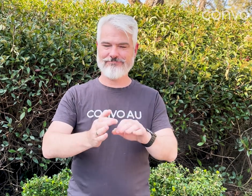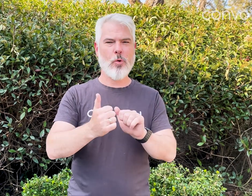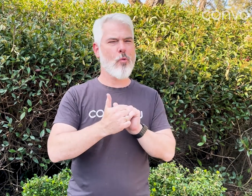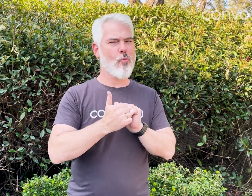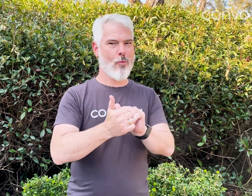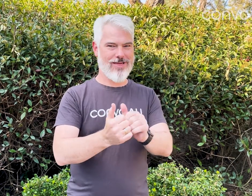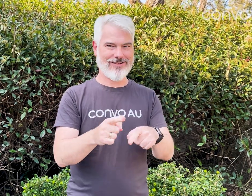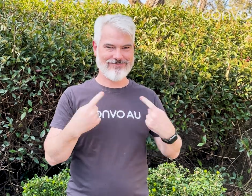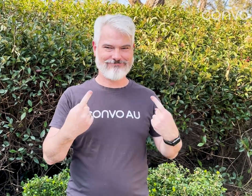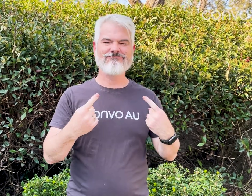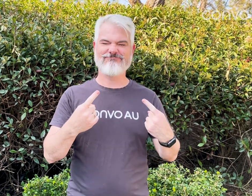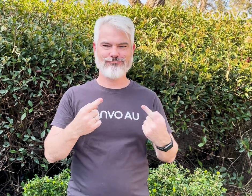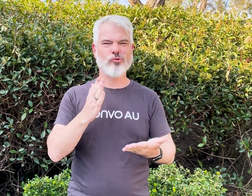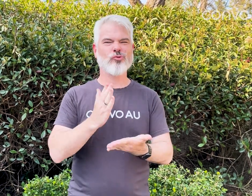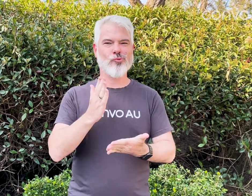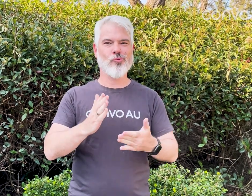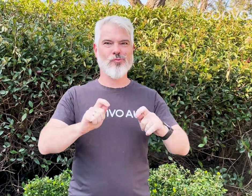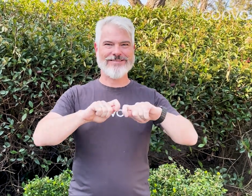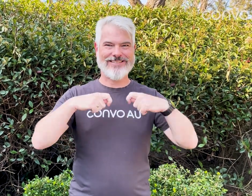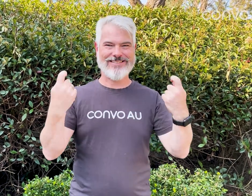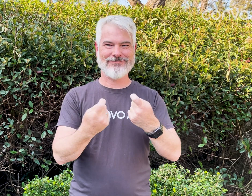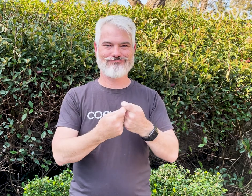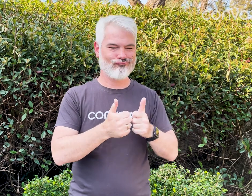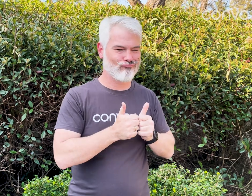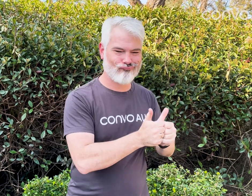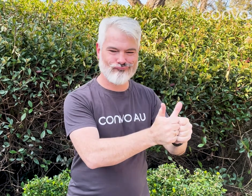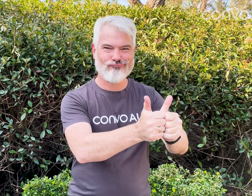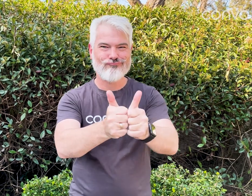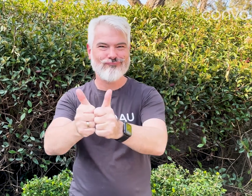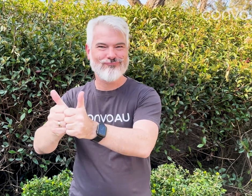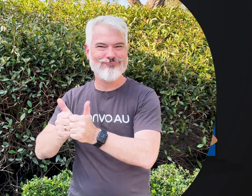Working together with us makes true team work